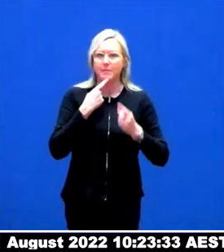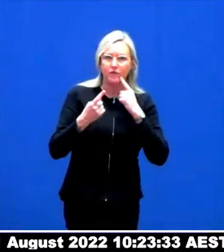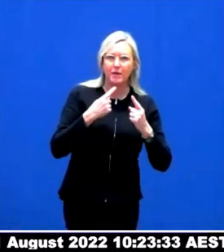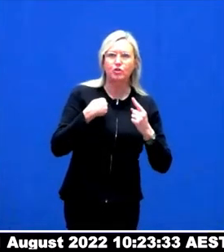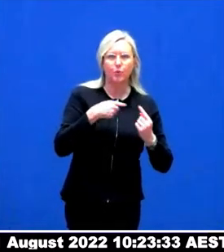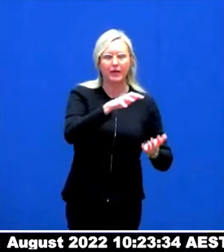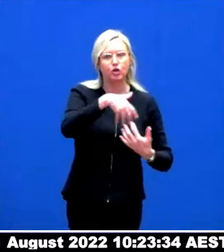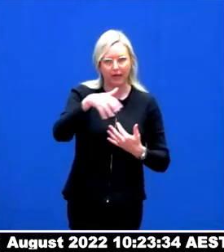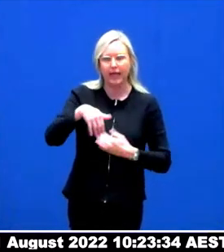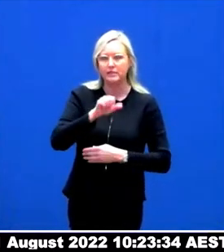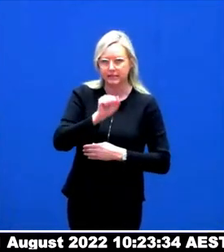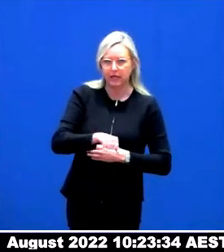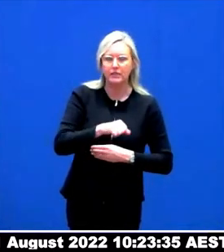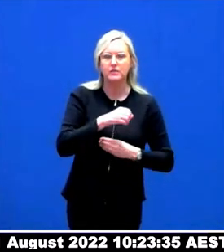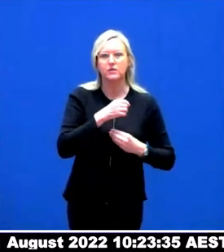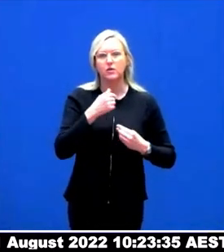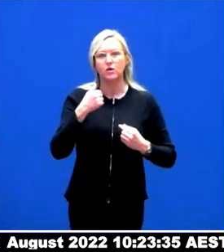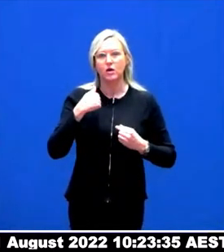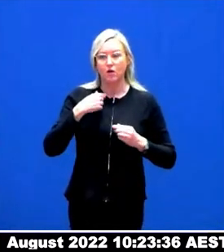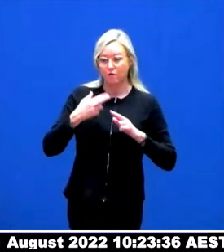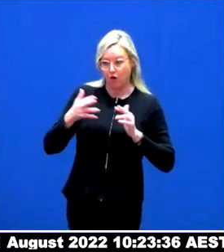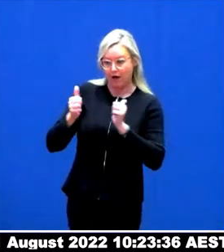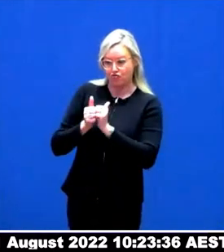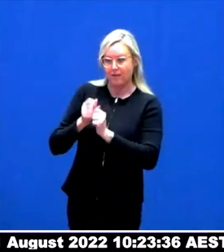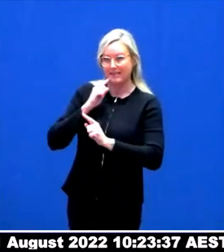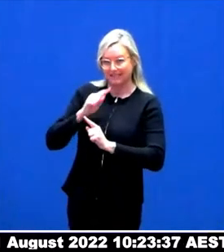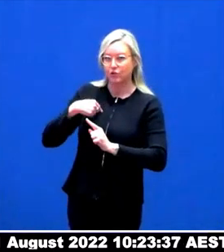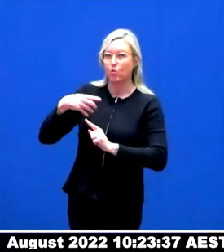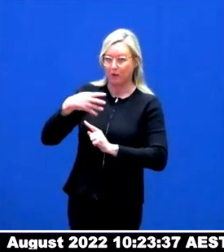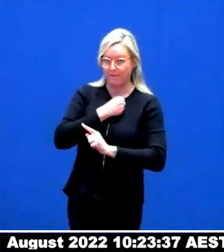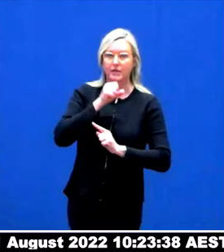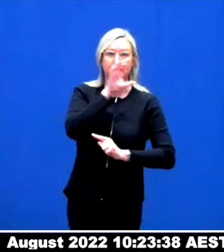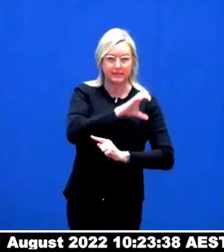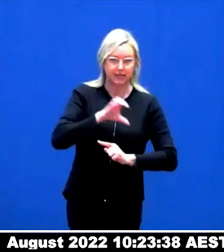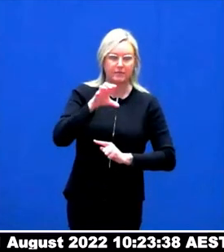So, it's a requirement under the Agreement for the states to provide de-identified data